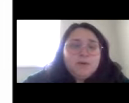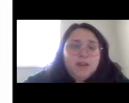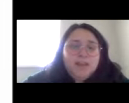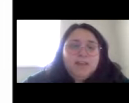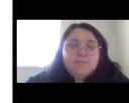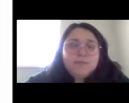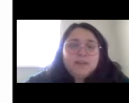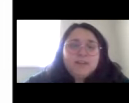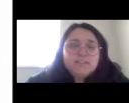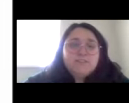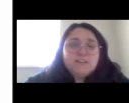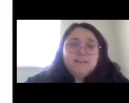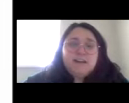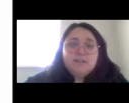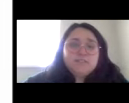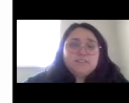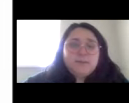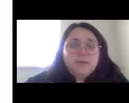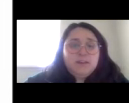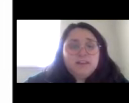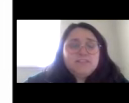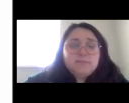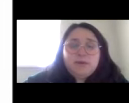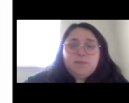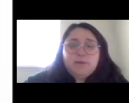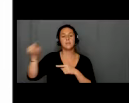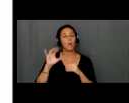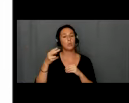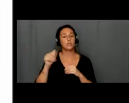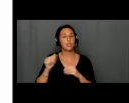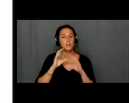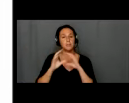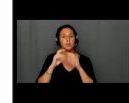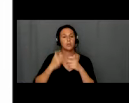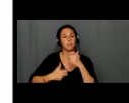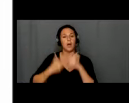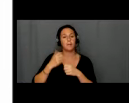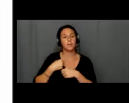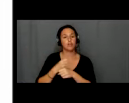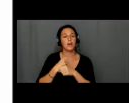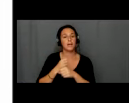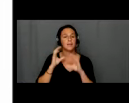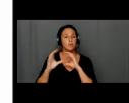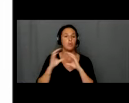Number 8, fixing cal OSHA's communications problem by creating communications campaign that